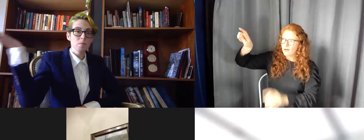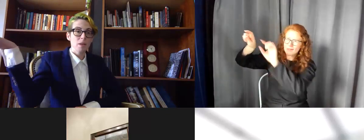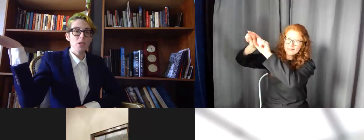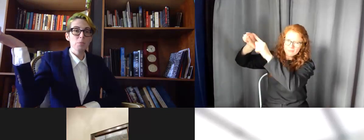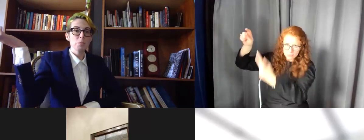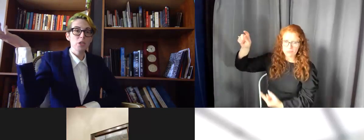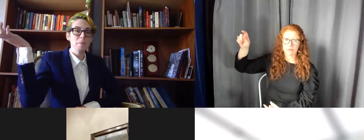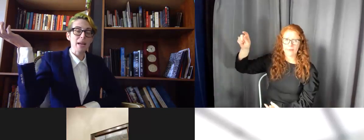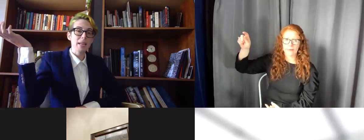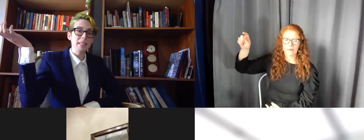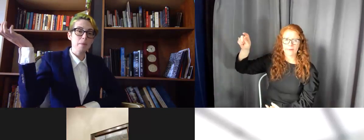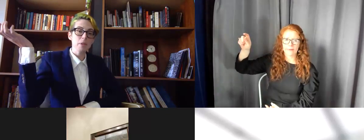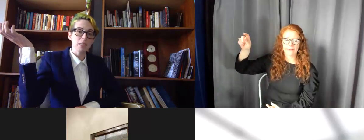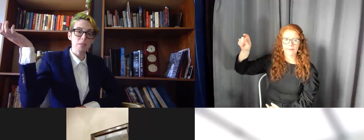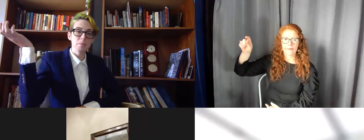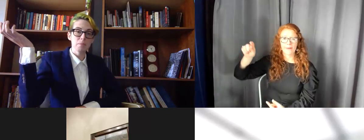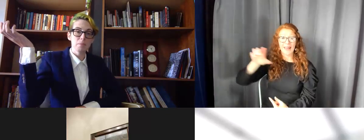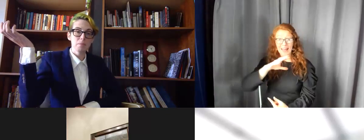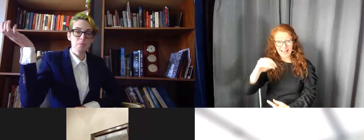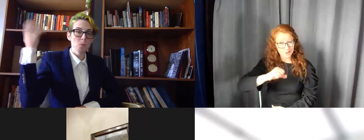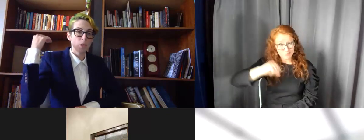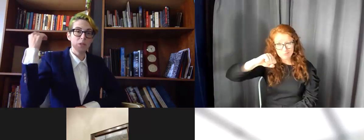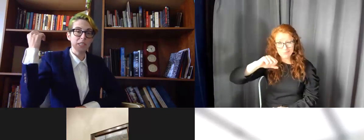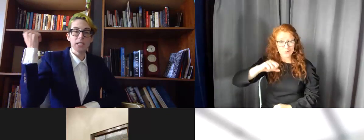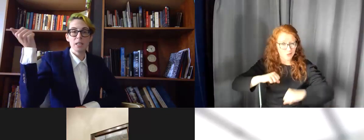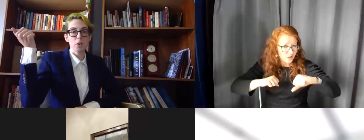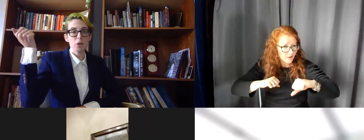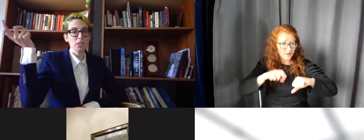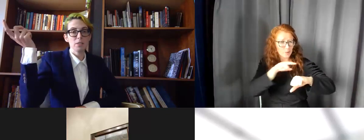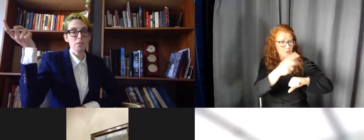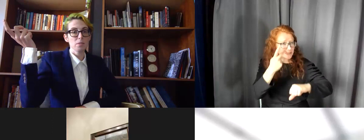Farrah Garland: And then, just pushing back against able Ism when you see it in person